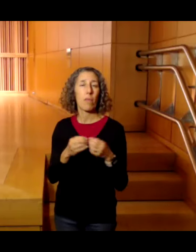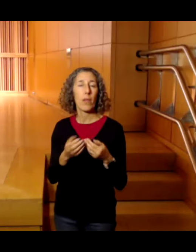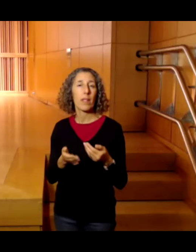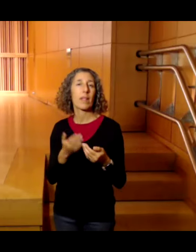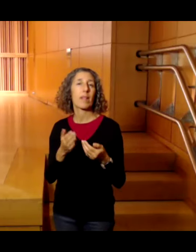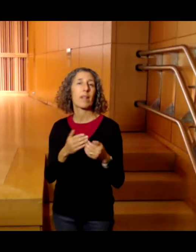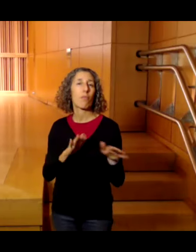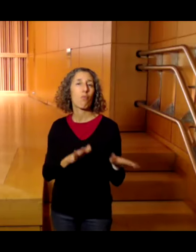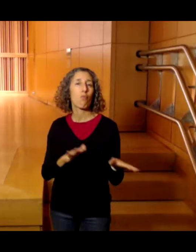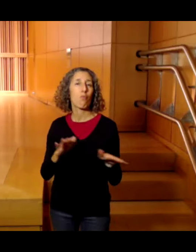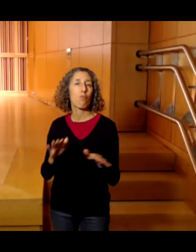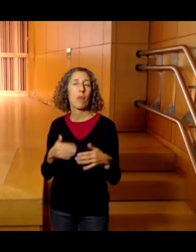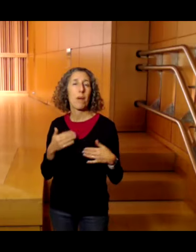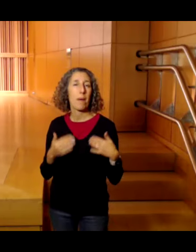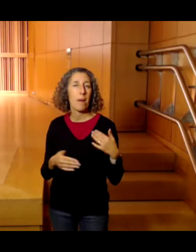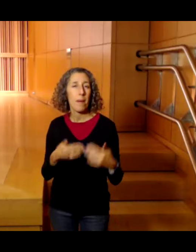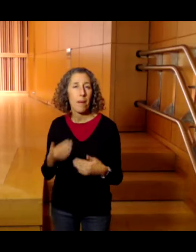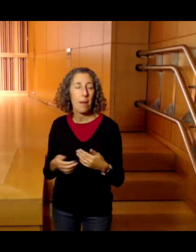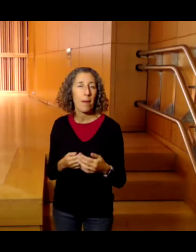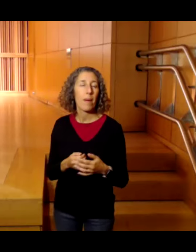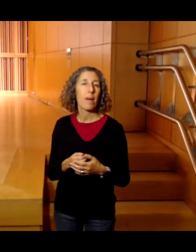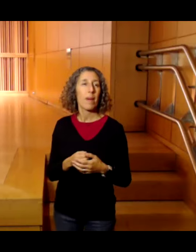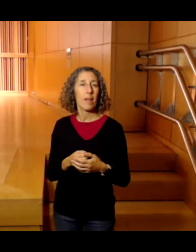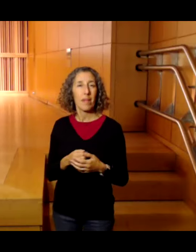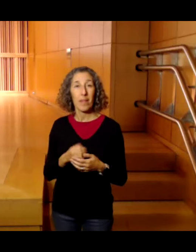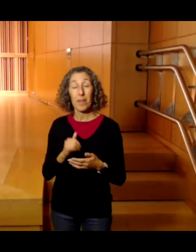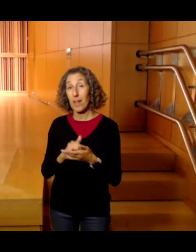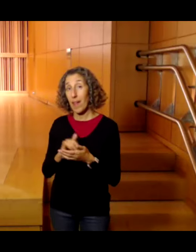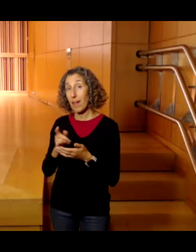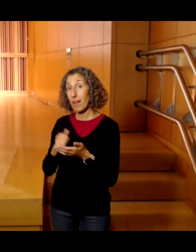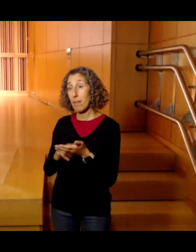After a bit, Billy said, I bet your mind is as much on that magazine as I am in Chicago.